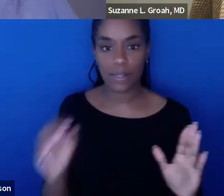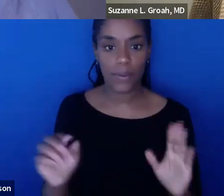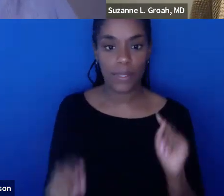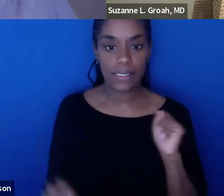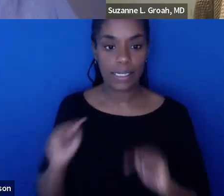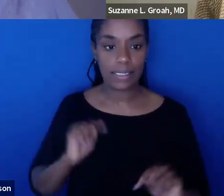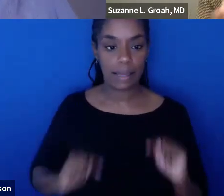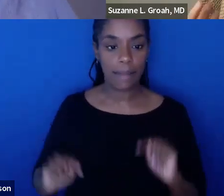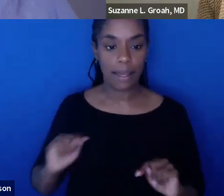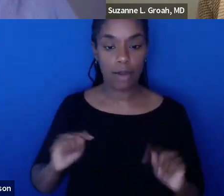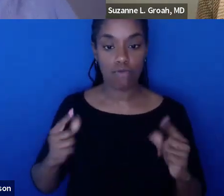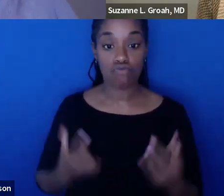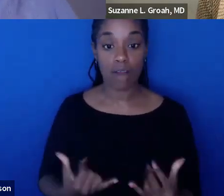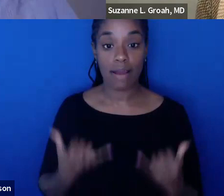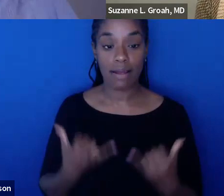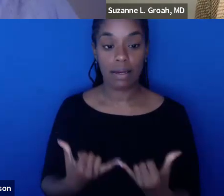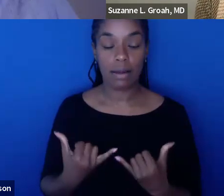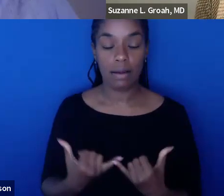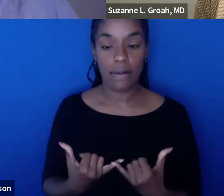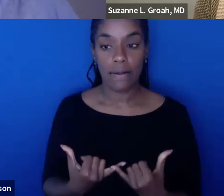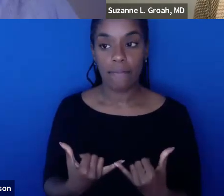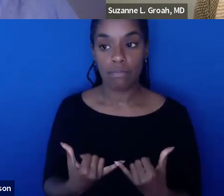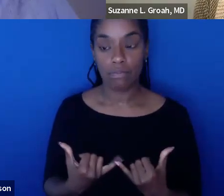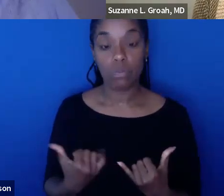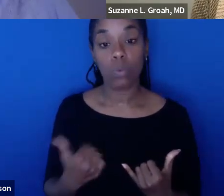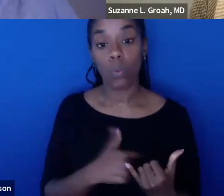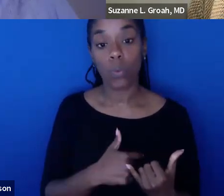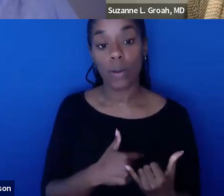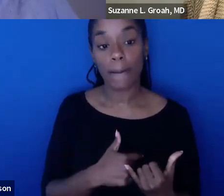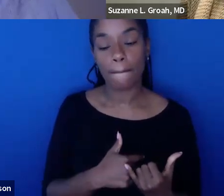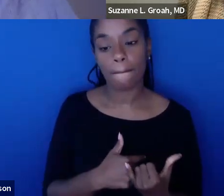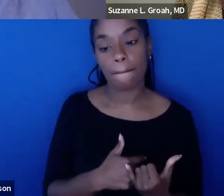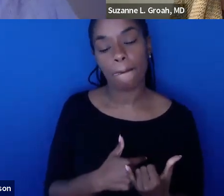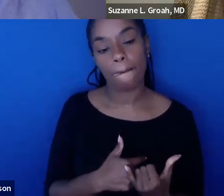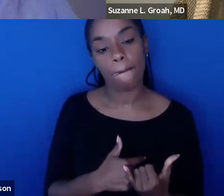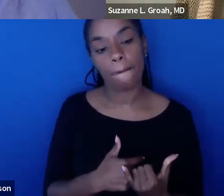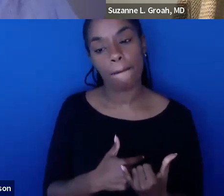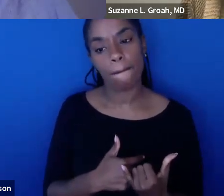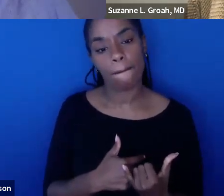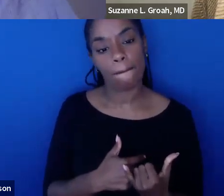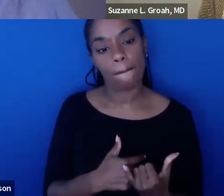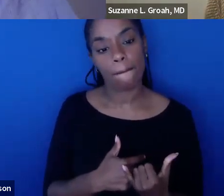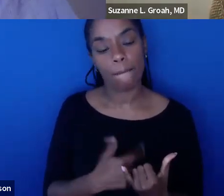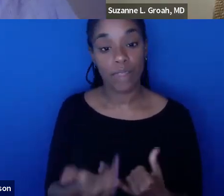Right now, where we are, we consider there are three pillars that